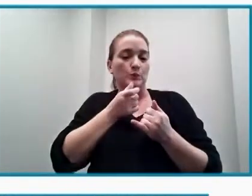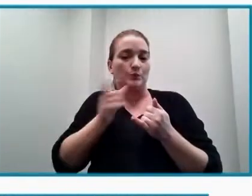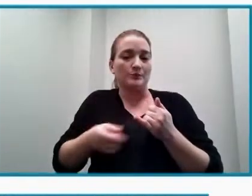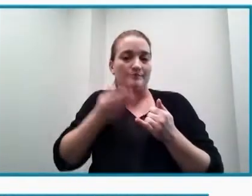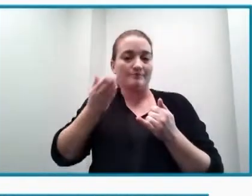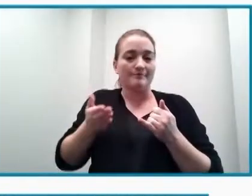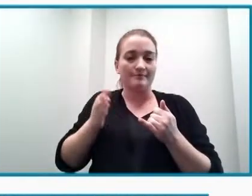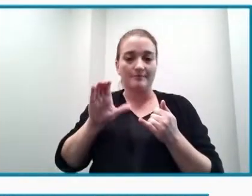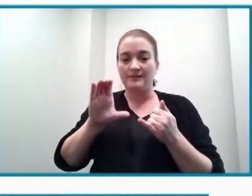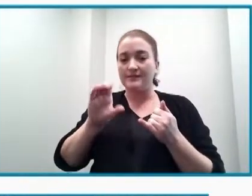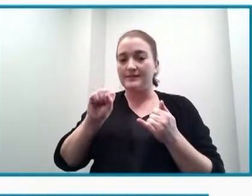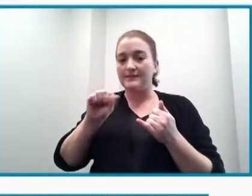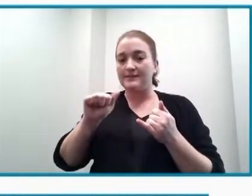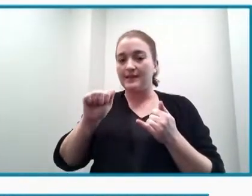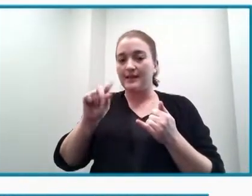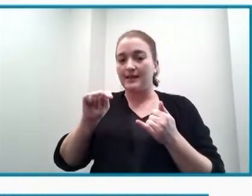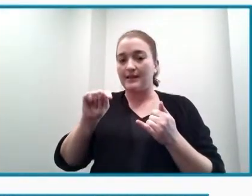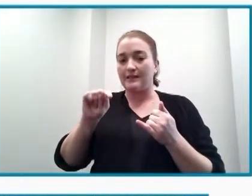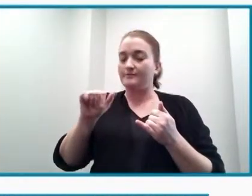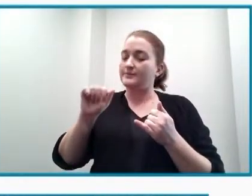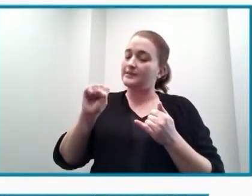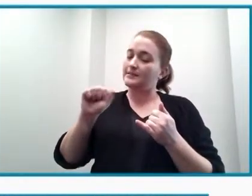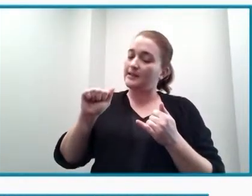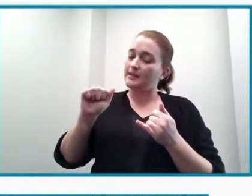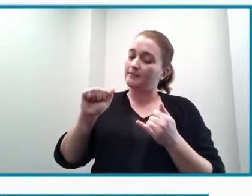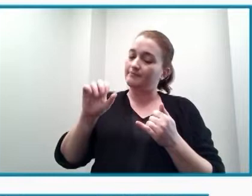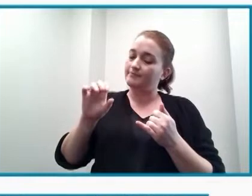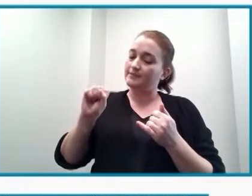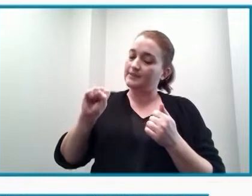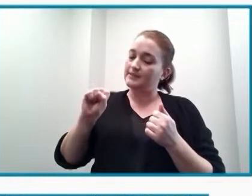Sakate is president of the COFA Alliance National Network Texas.